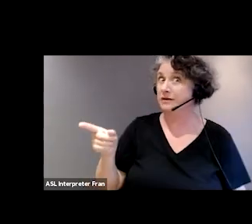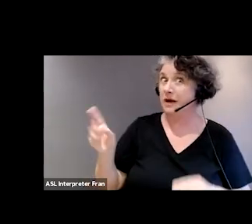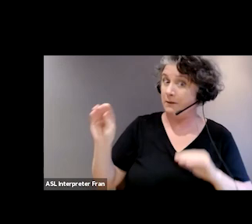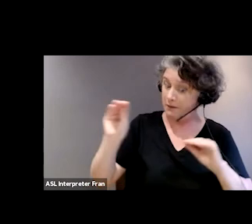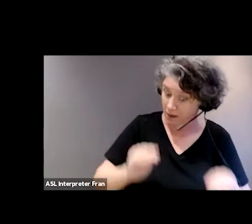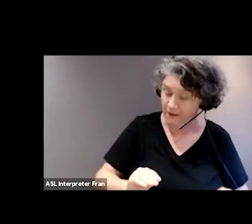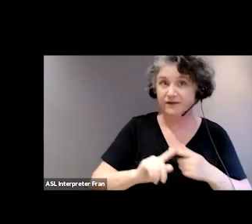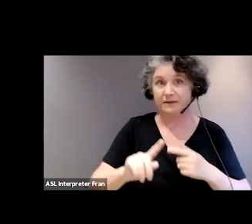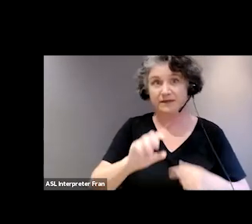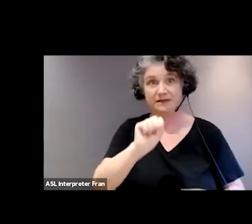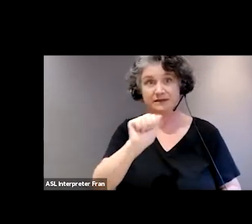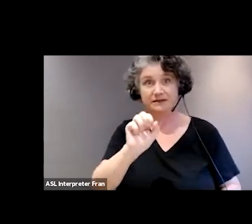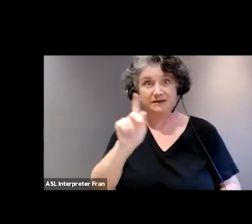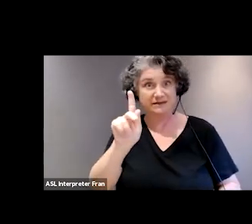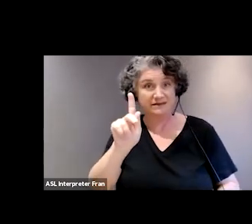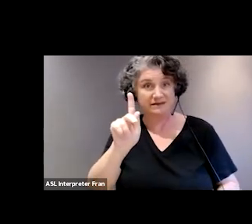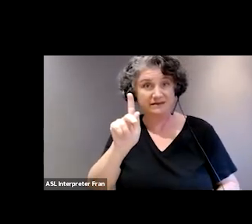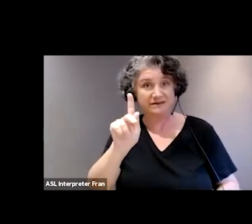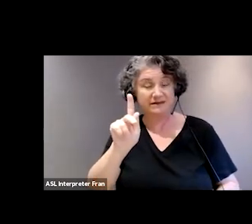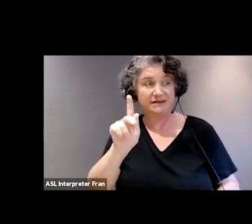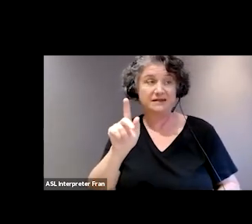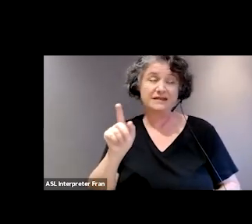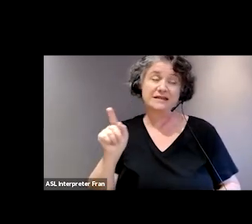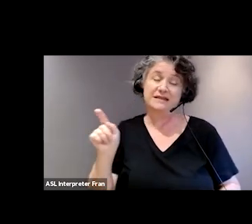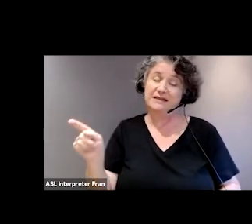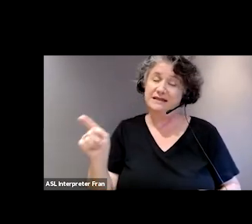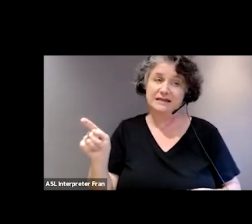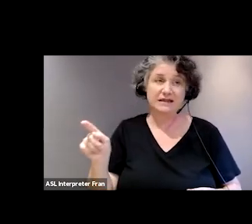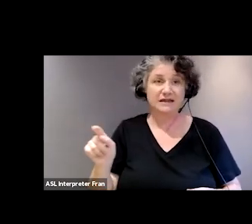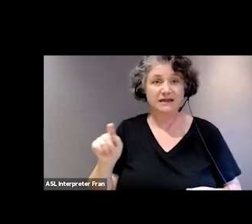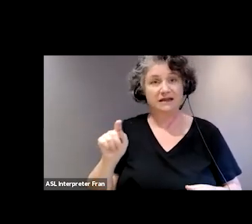weeks is up. It's really hard , it's creating a ton of issues.